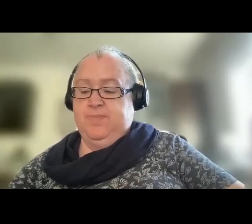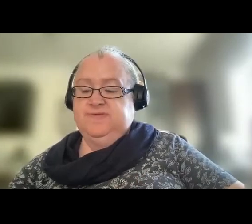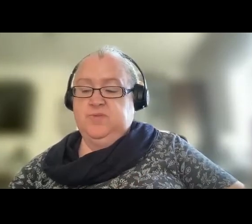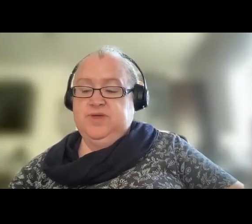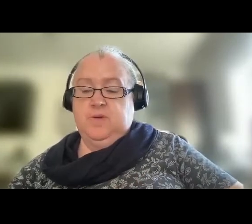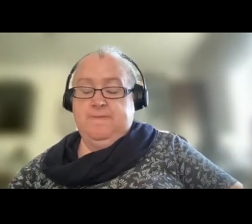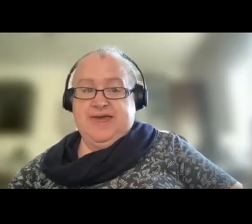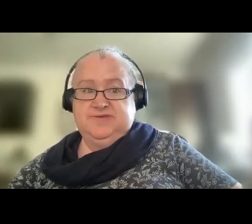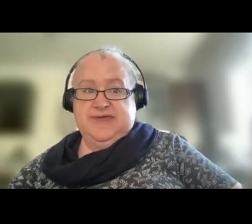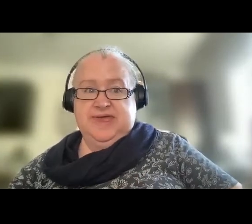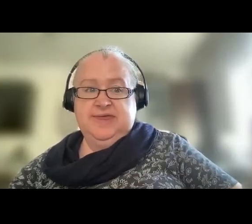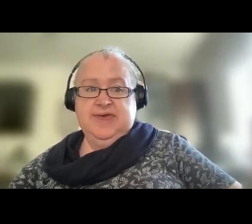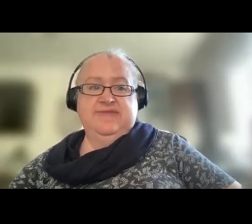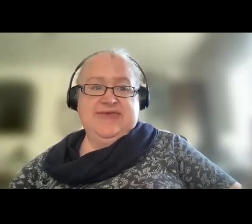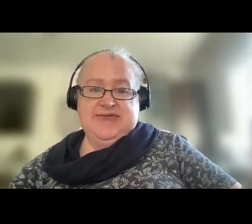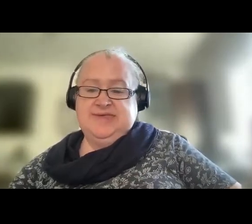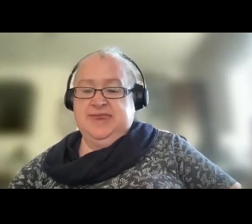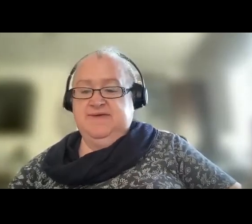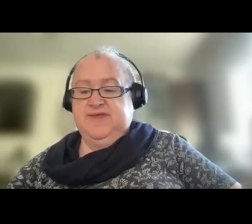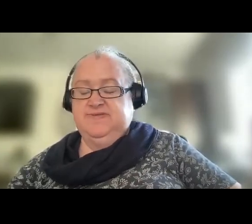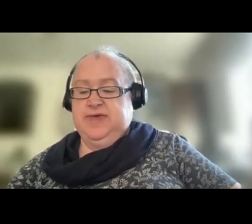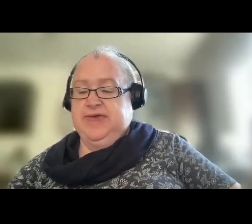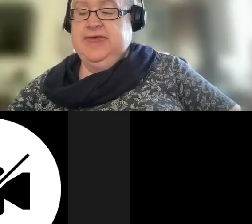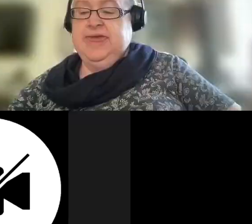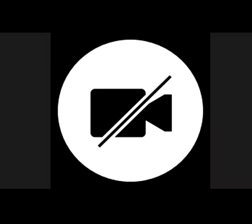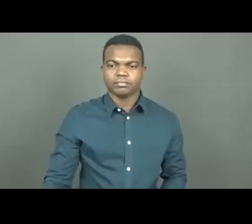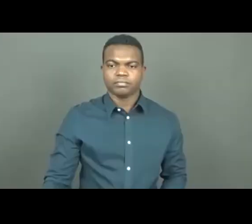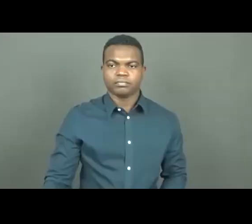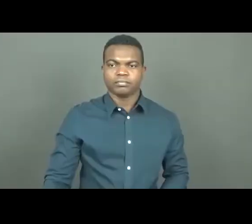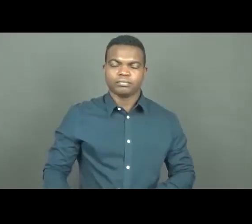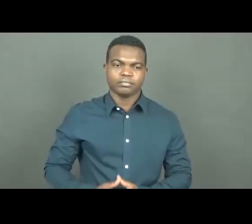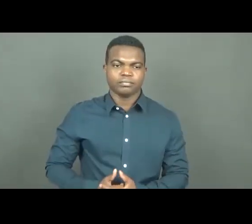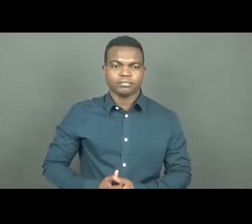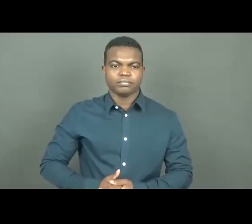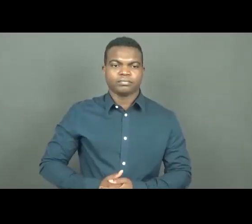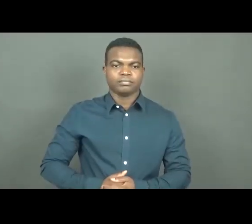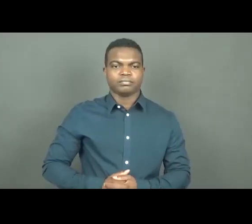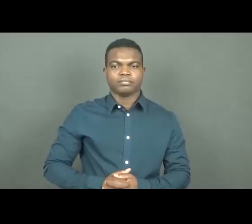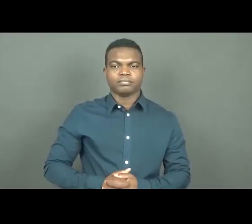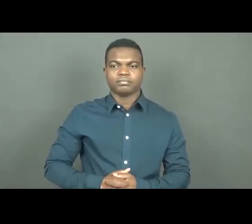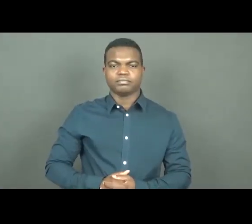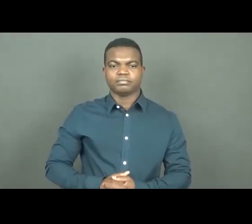We will come back to that at the end, Hannah, if that's okay. And now that we have the overview